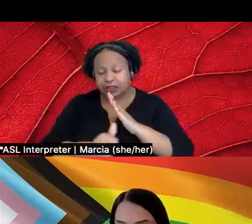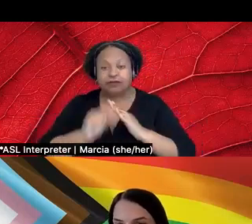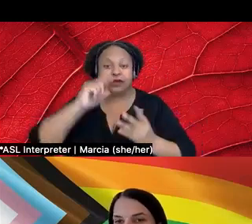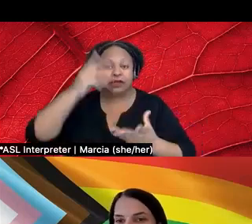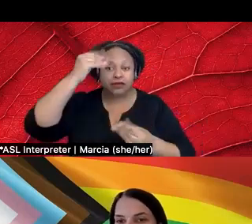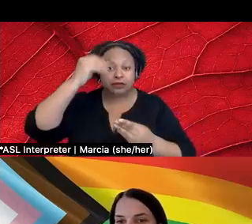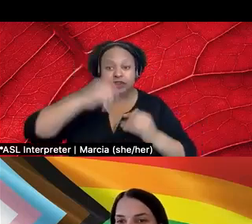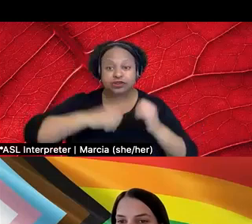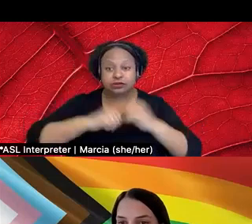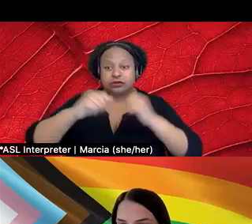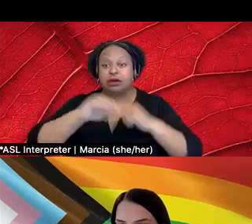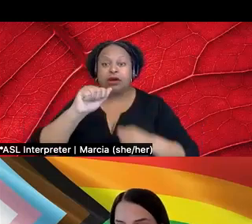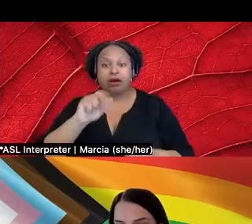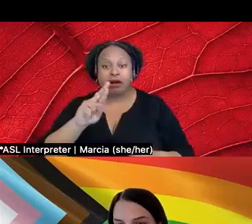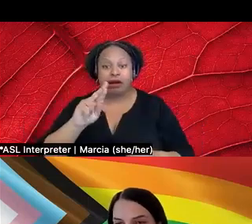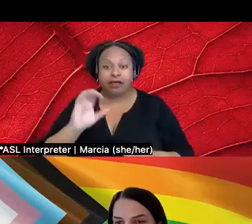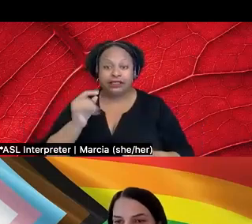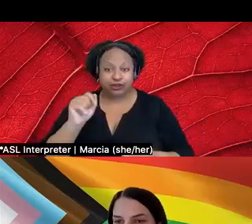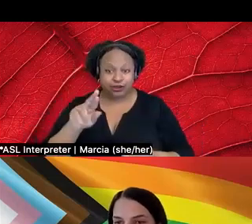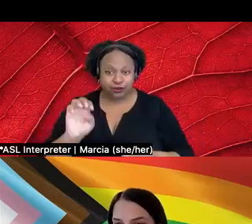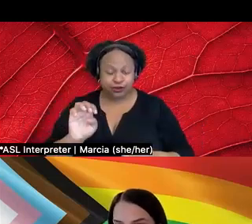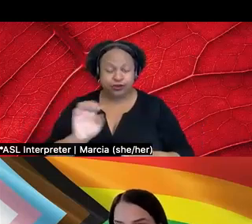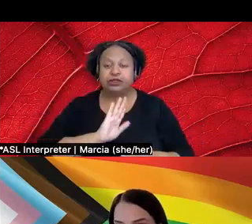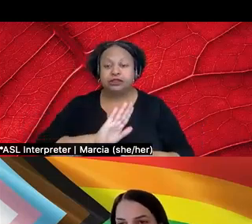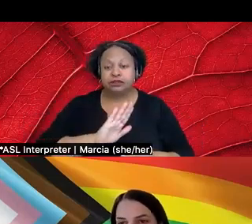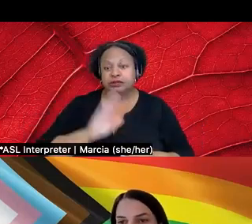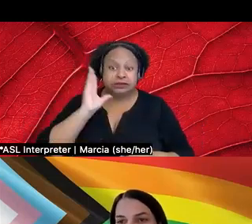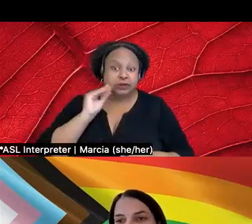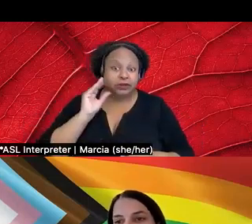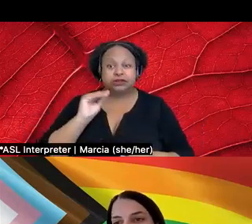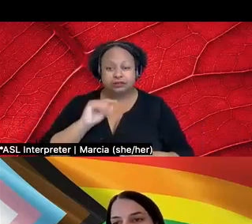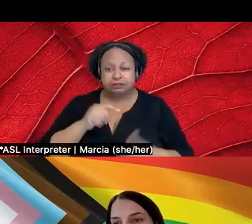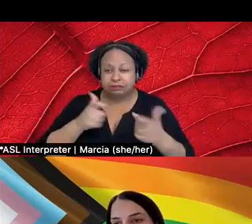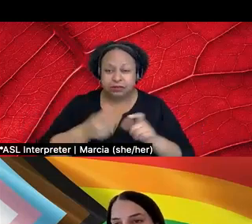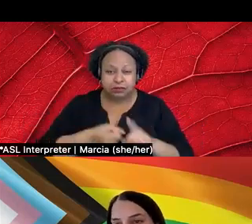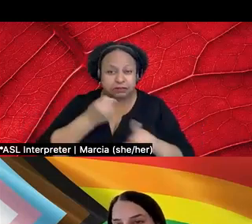One of Lake's formative experiences with assistive technology was developing